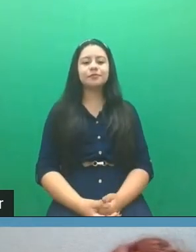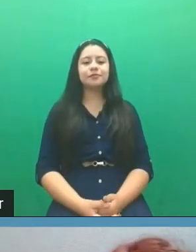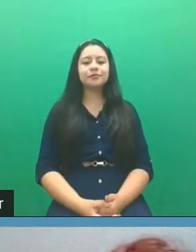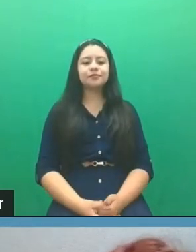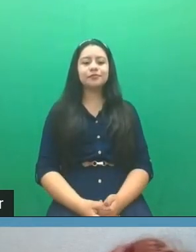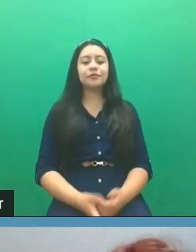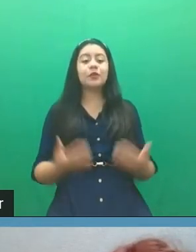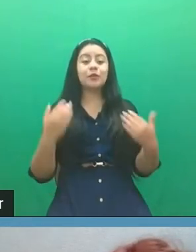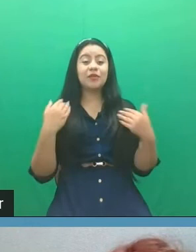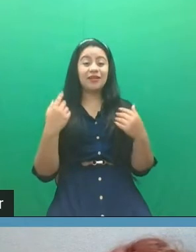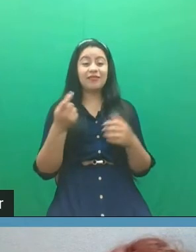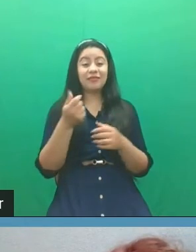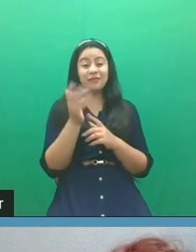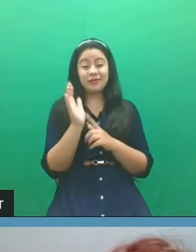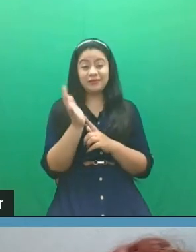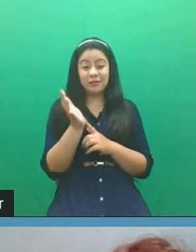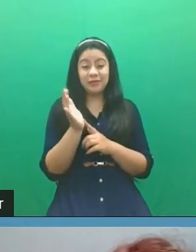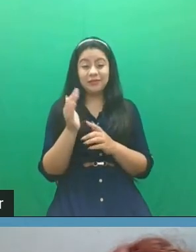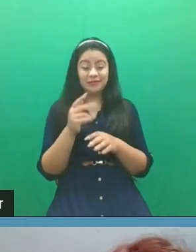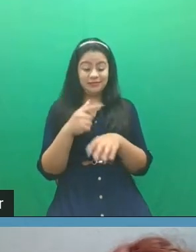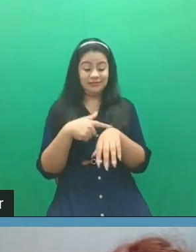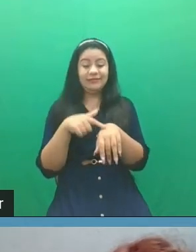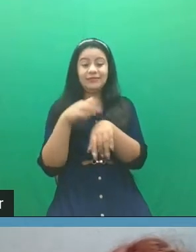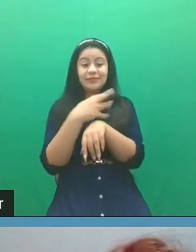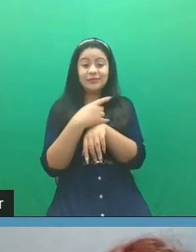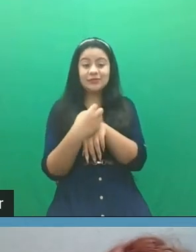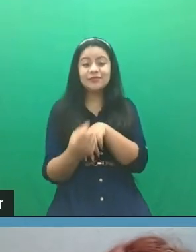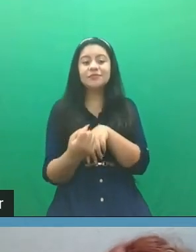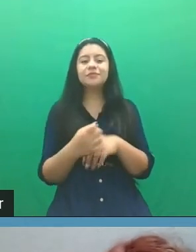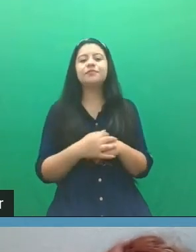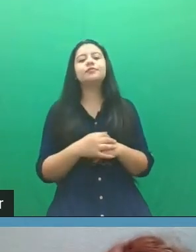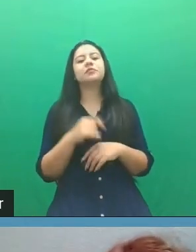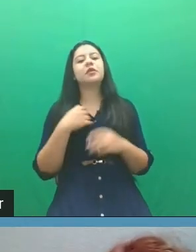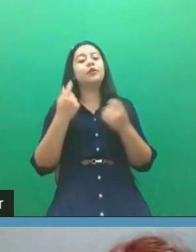a little less than five minutes left for questions, so I'm going to try and get two more